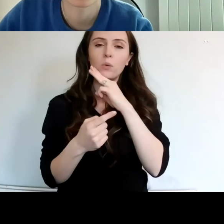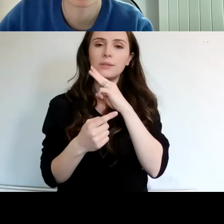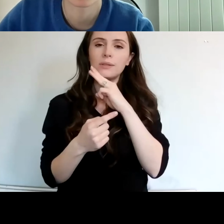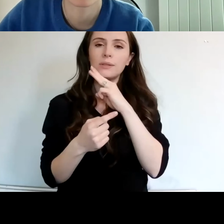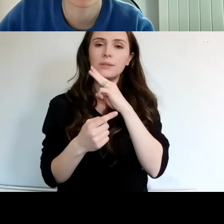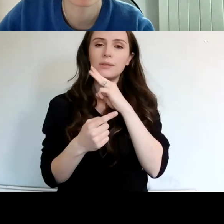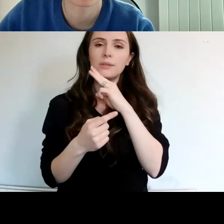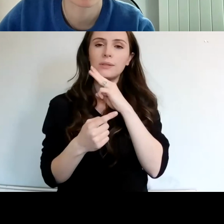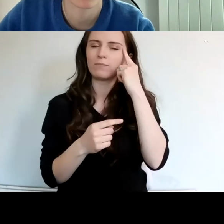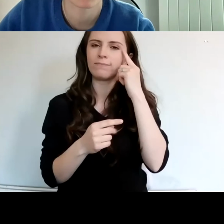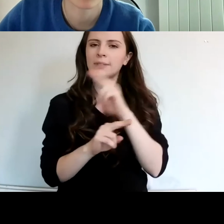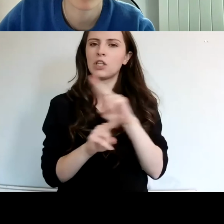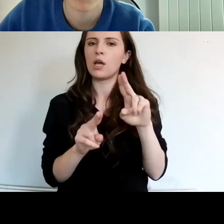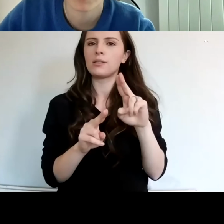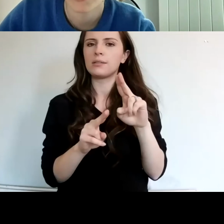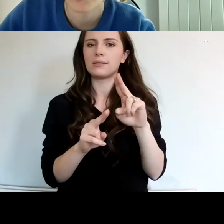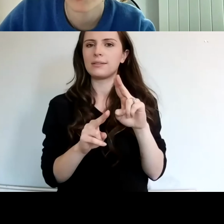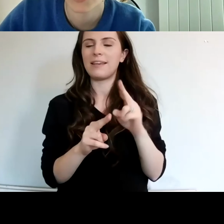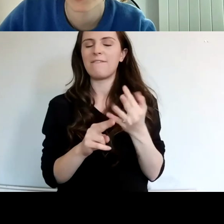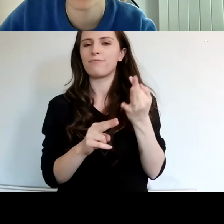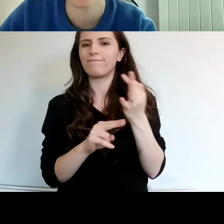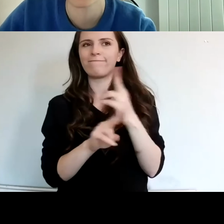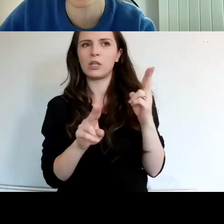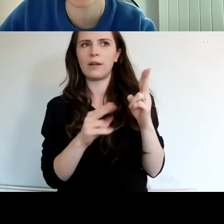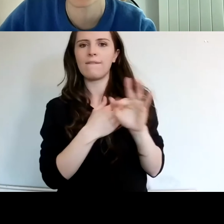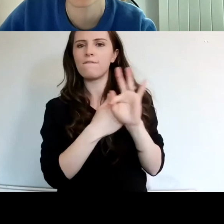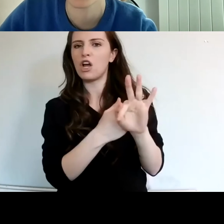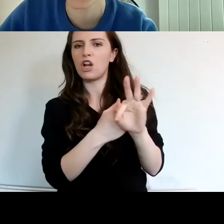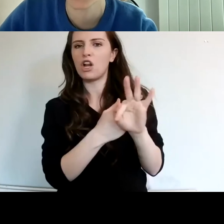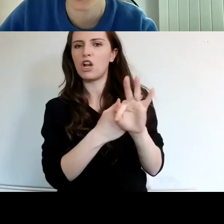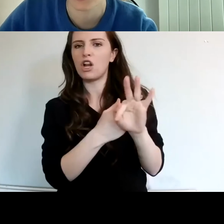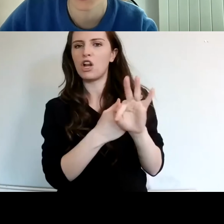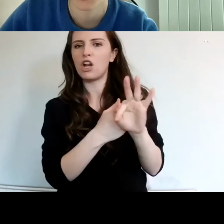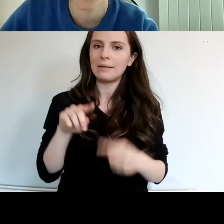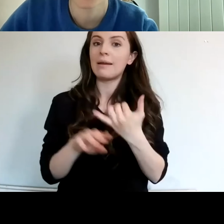for failure to comply with the Public Sector Duty under the 2014 Act.